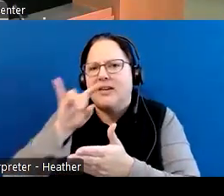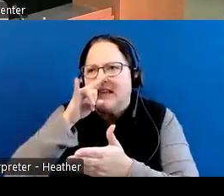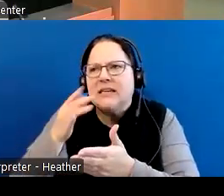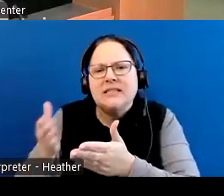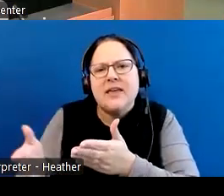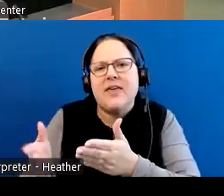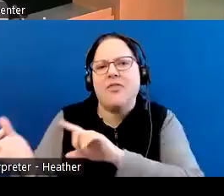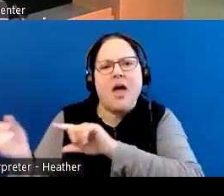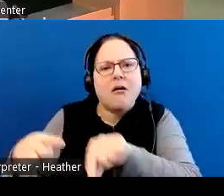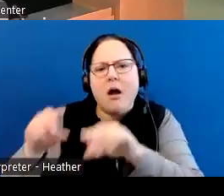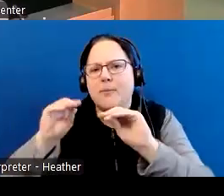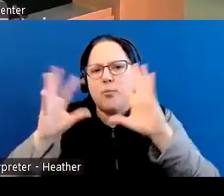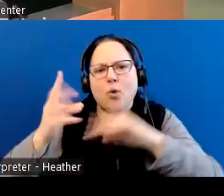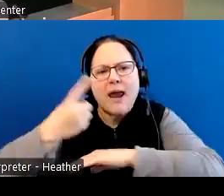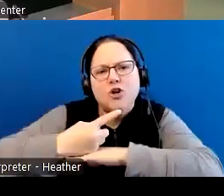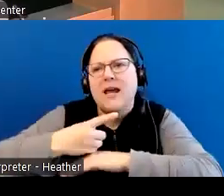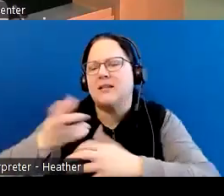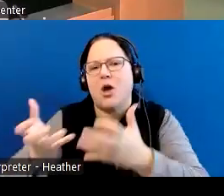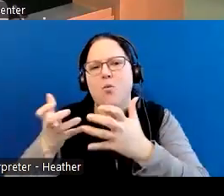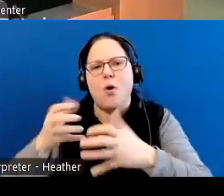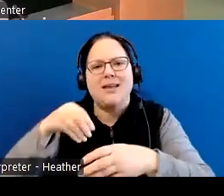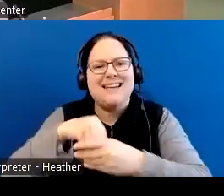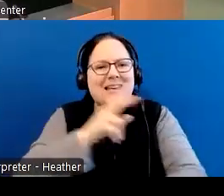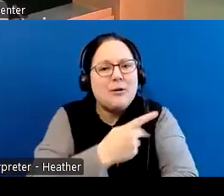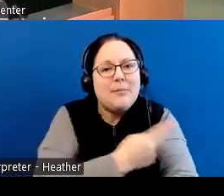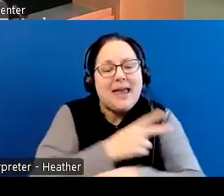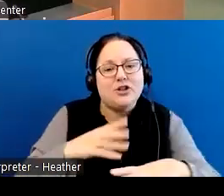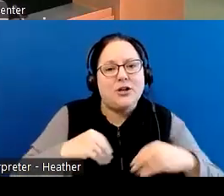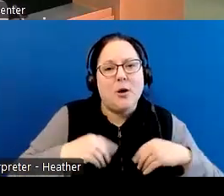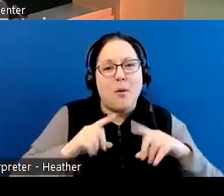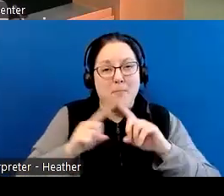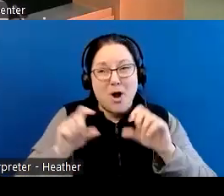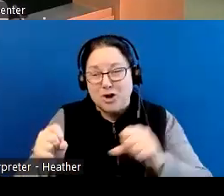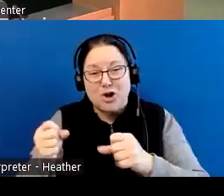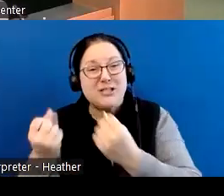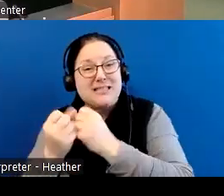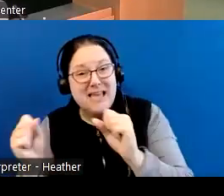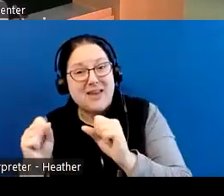to Brighter Days who need inpatient admission but are able to safely wait at home for a bed. Um they